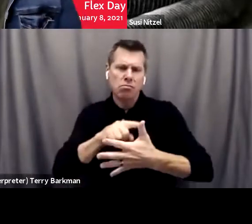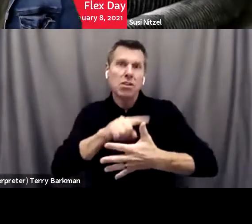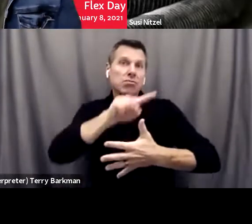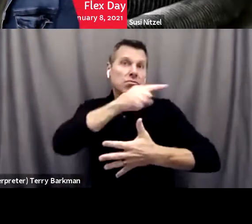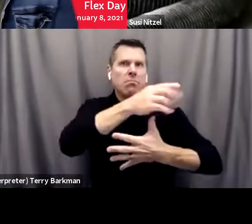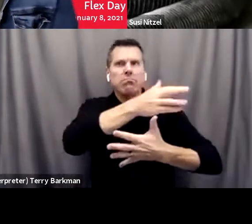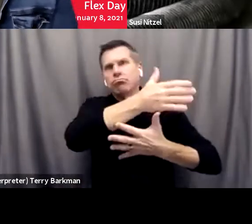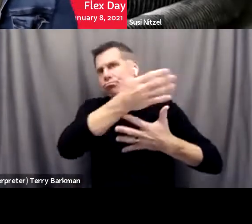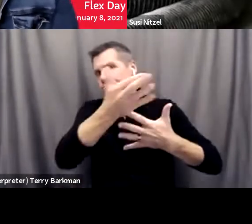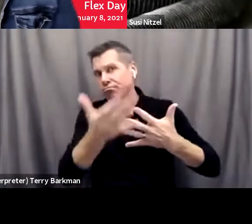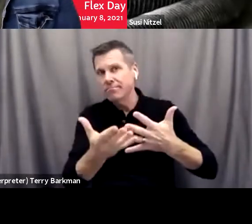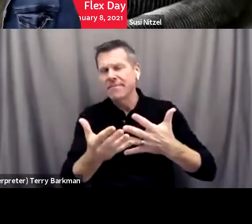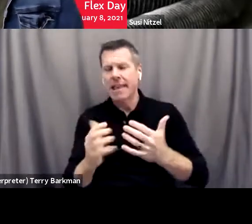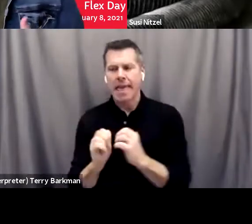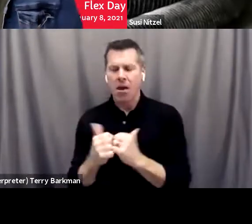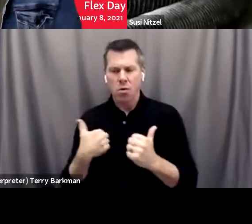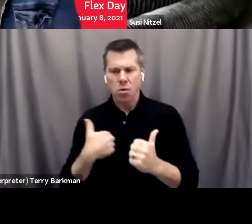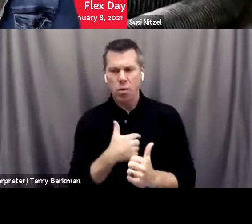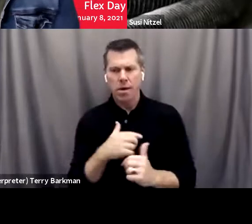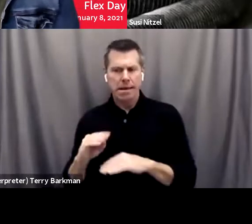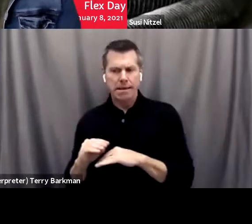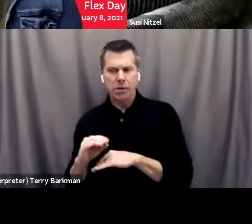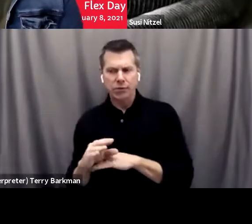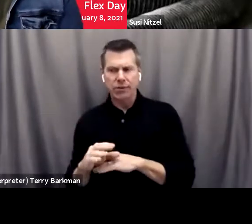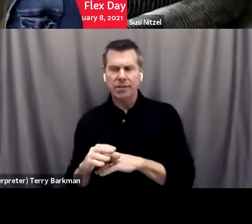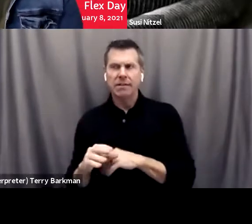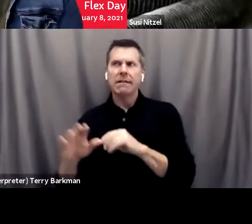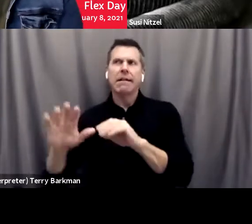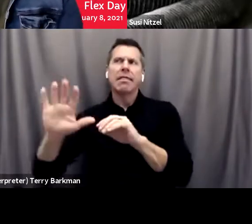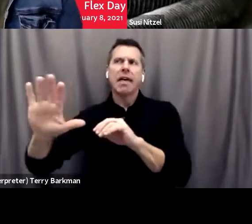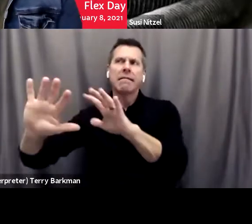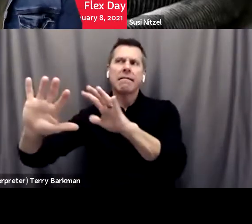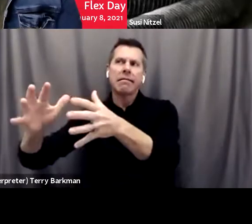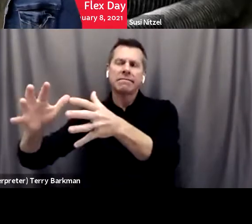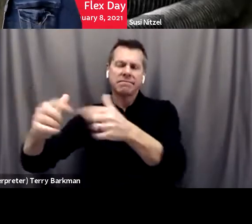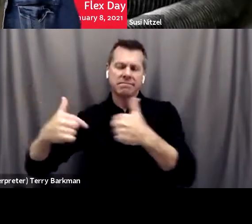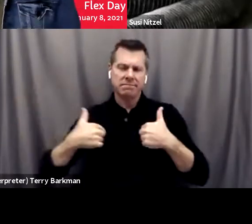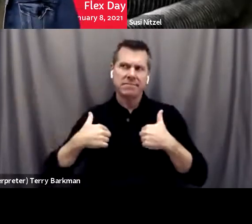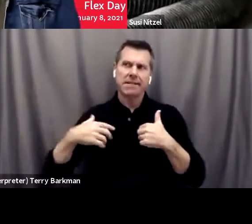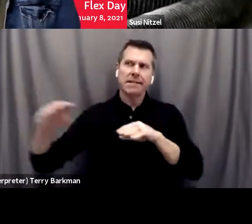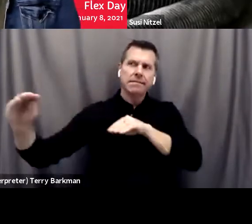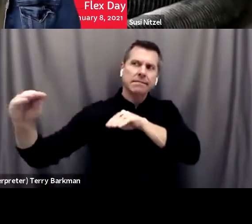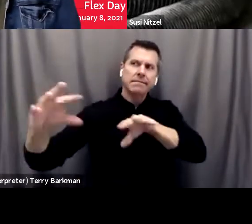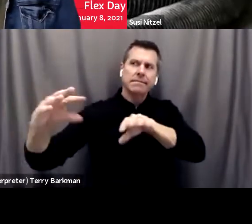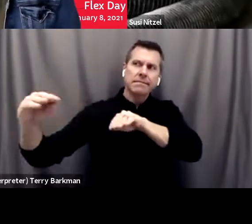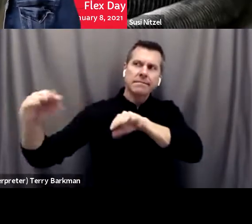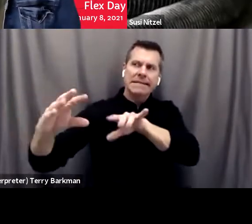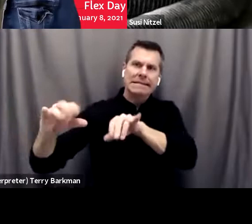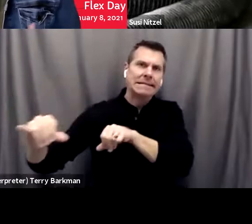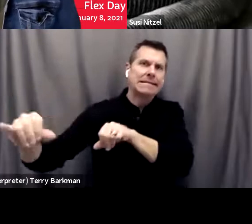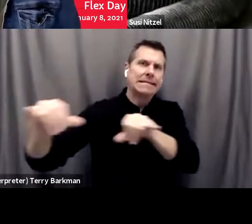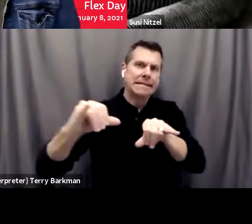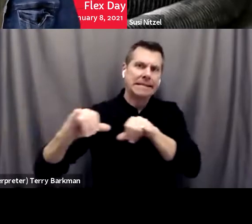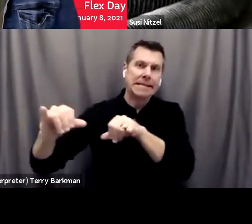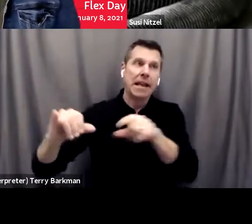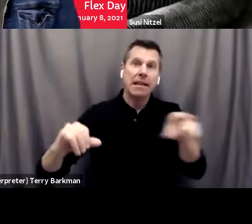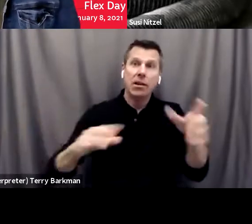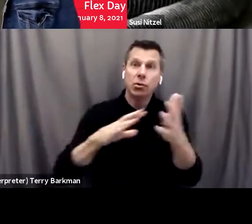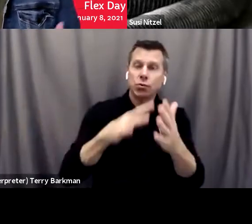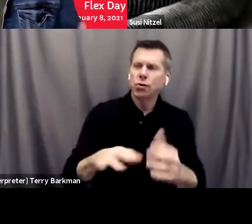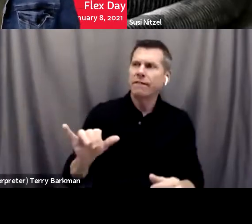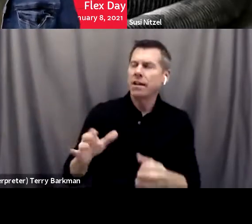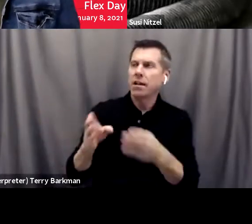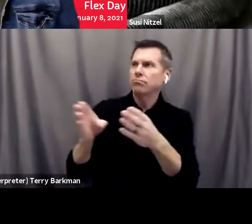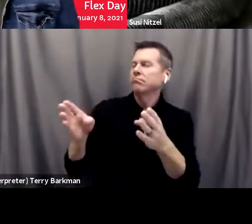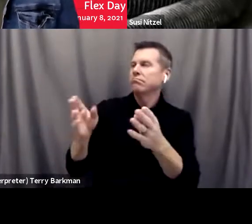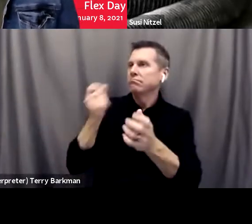that applies to, to that in classroom experience, so that the student had an has an overall kind of, you know, collaboration with